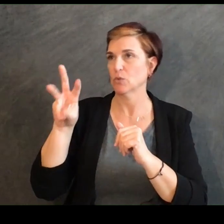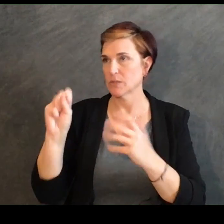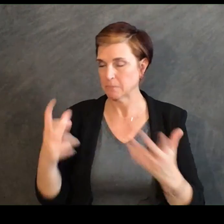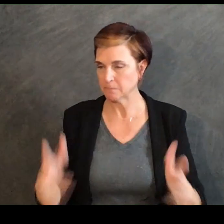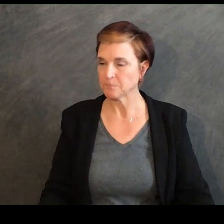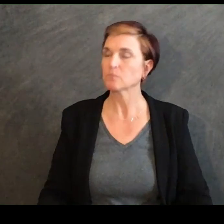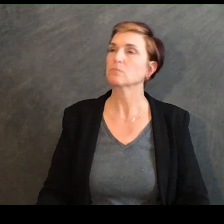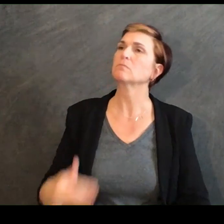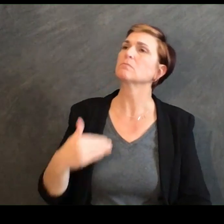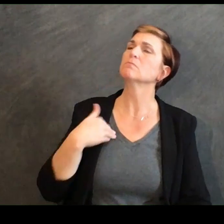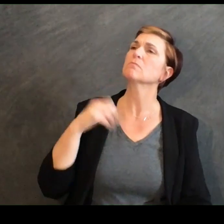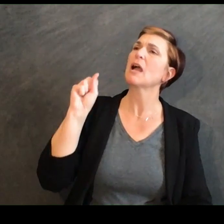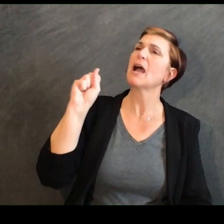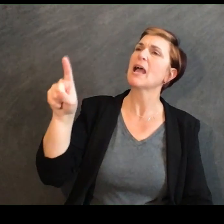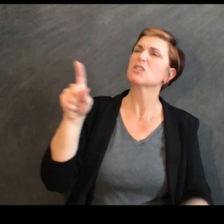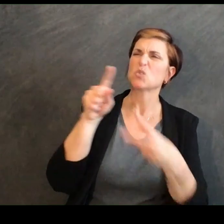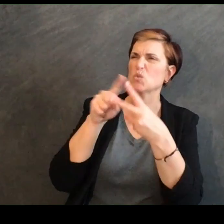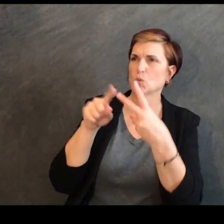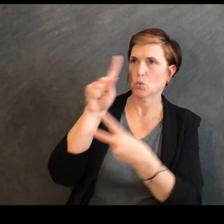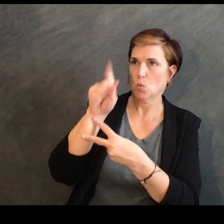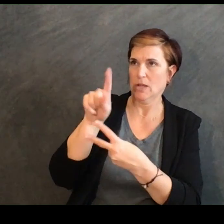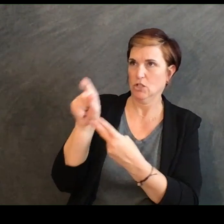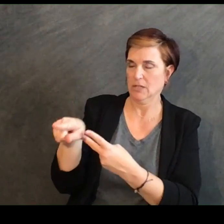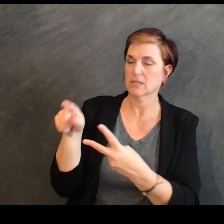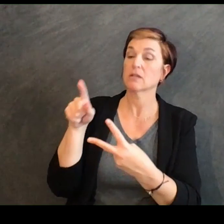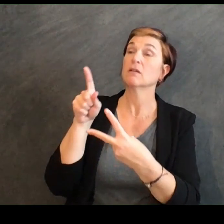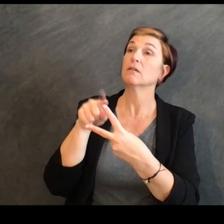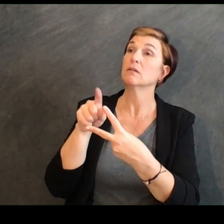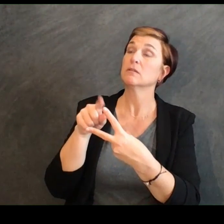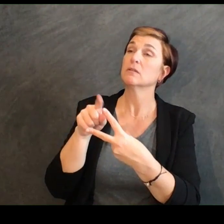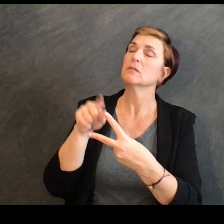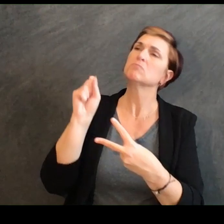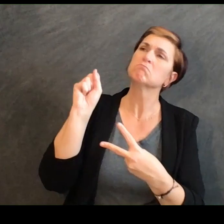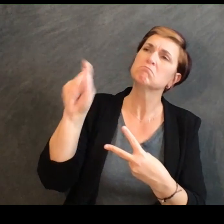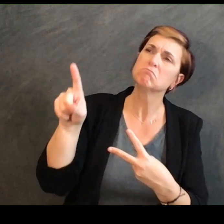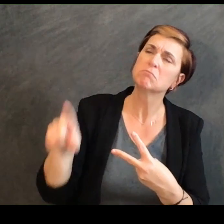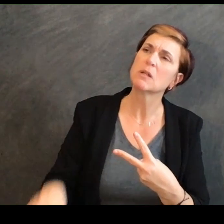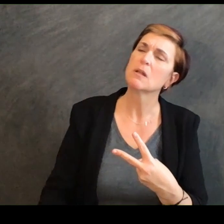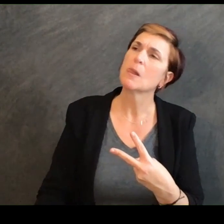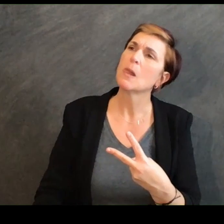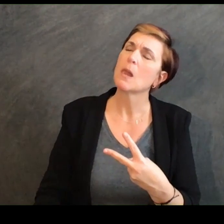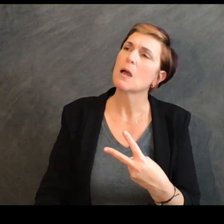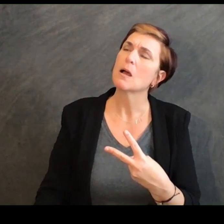two very brief questions one M for how long we're gonna have the emergency them